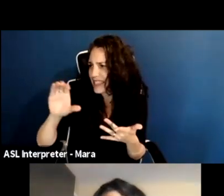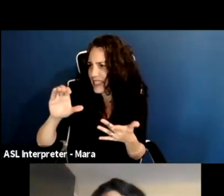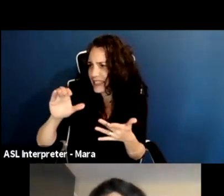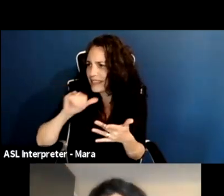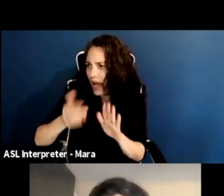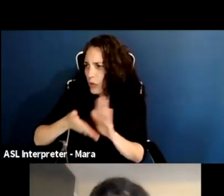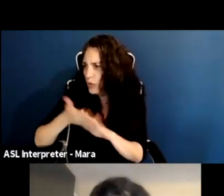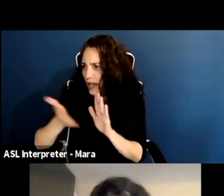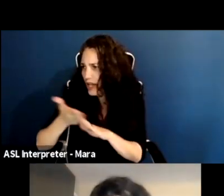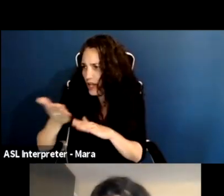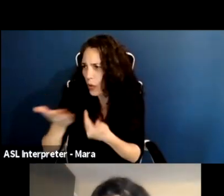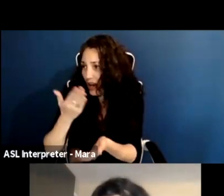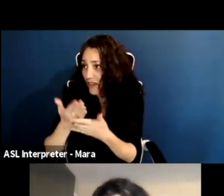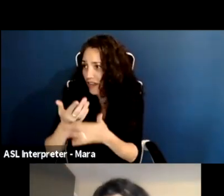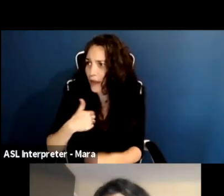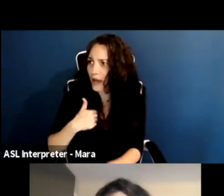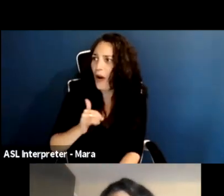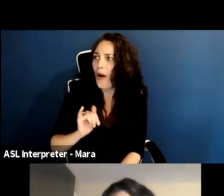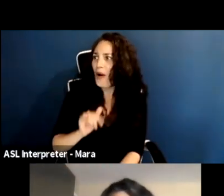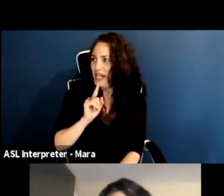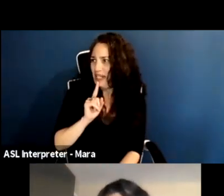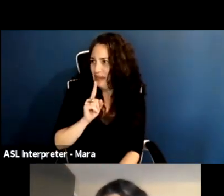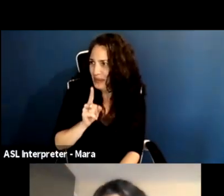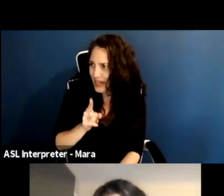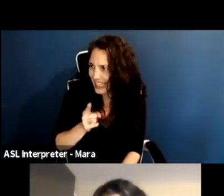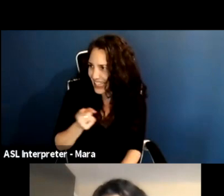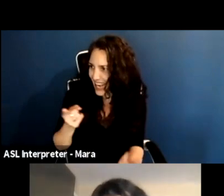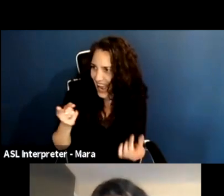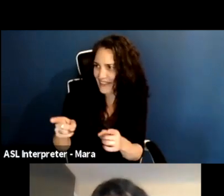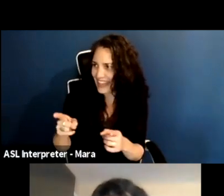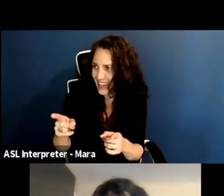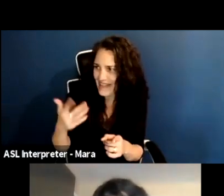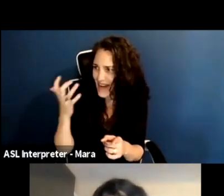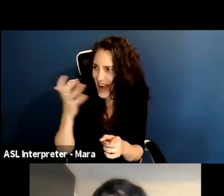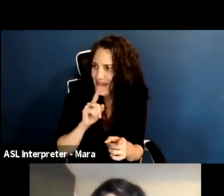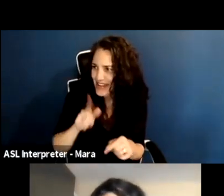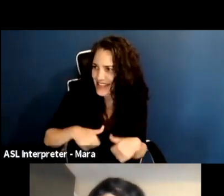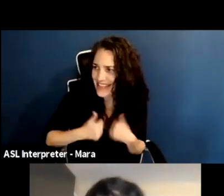And another thing, the production team helped so much